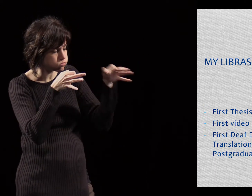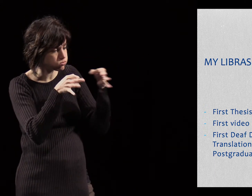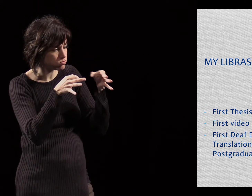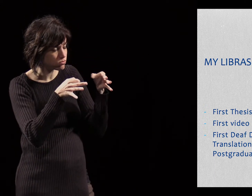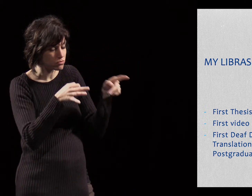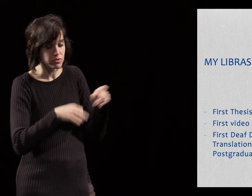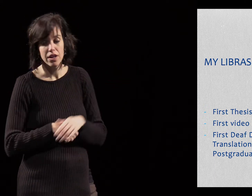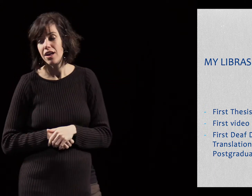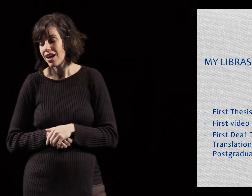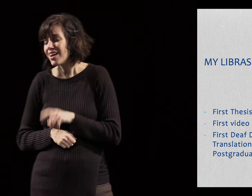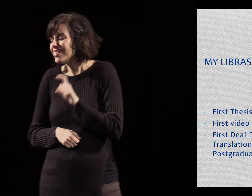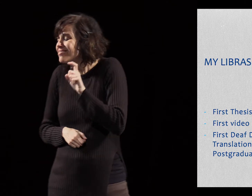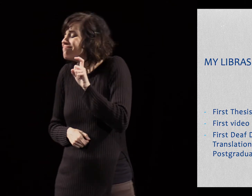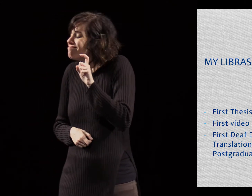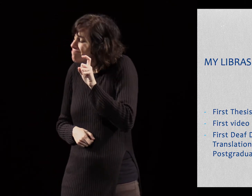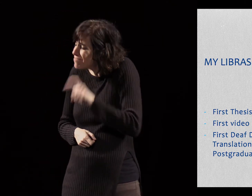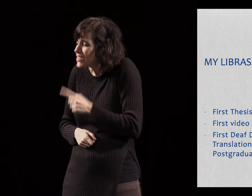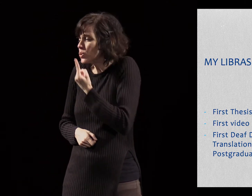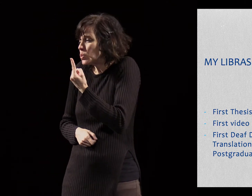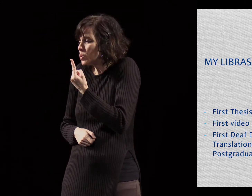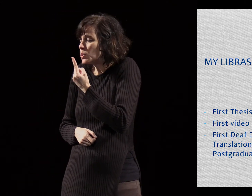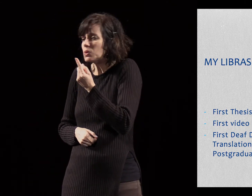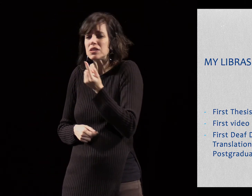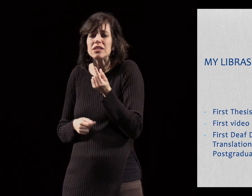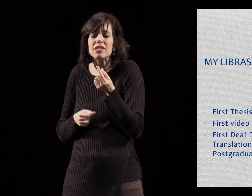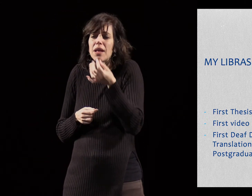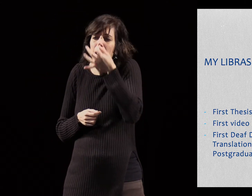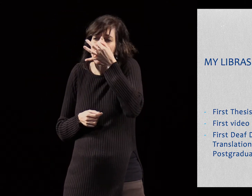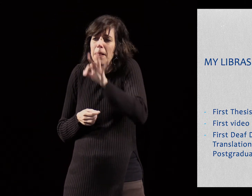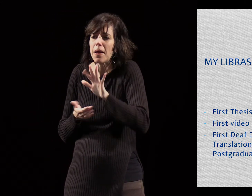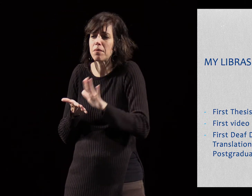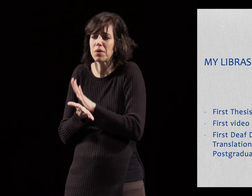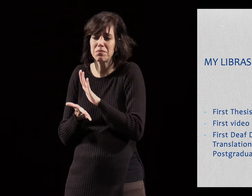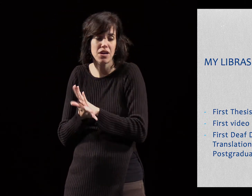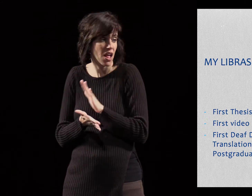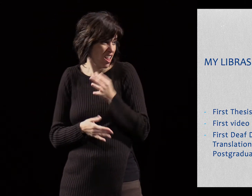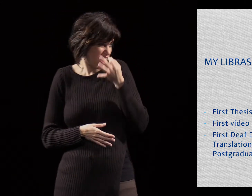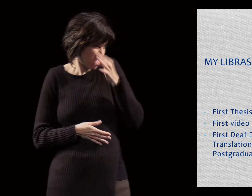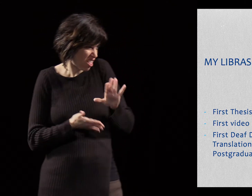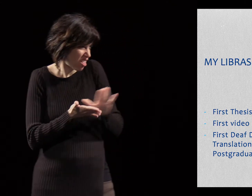I explain my case again and their response was still, "We need something.